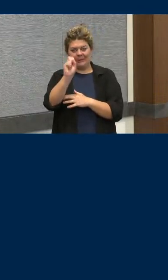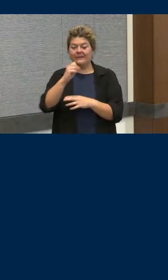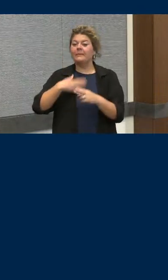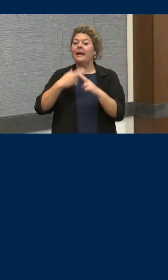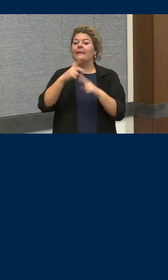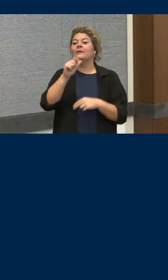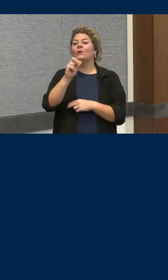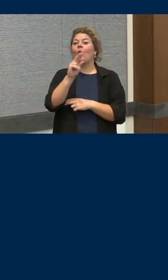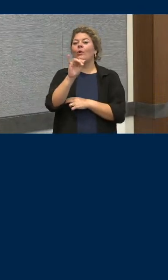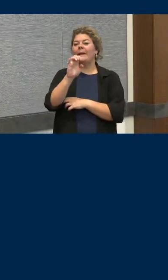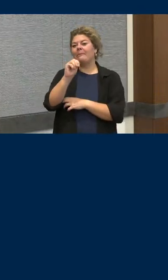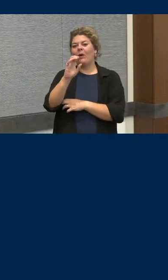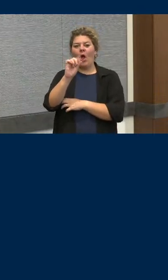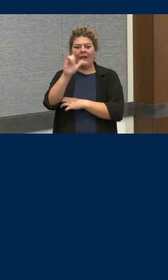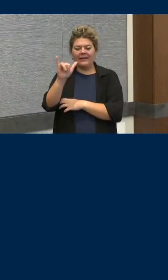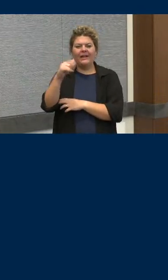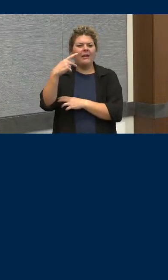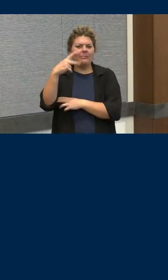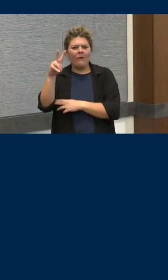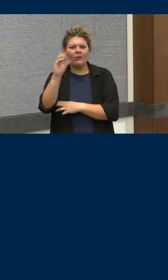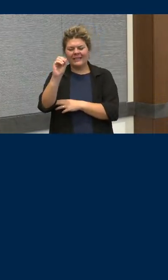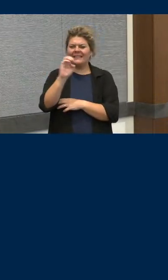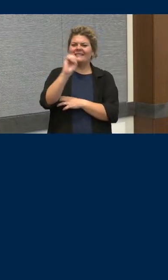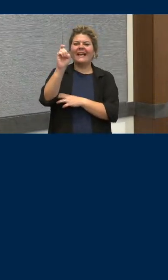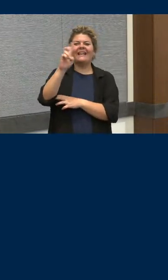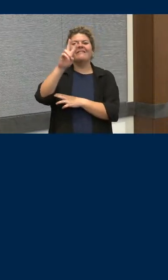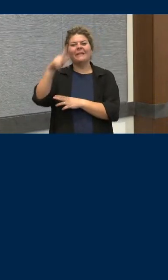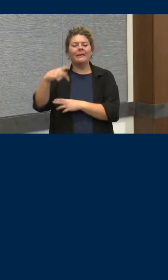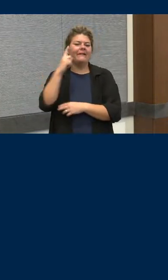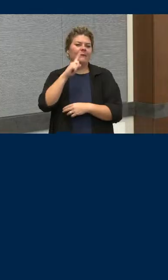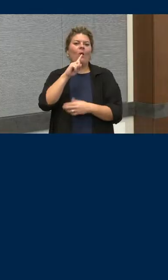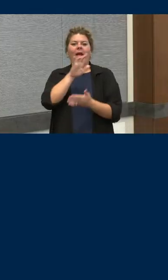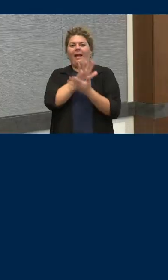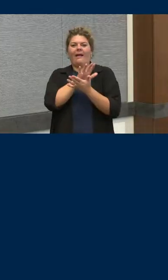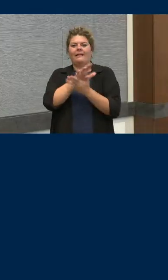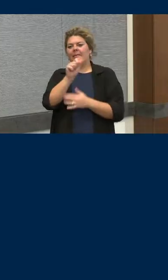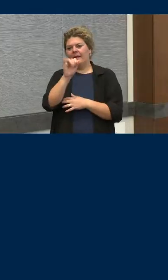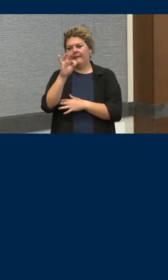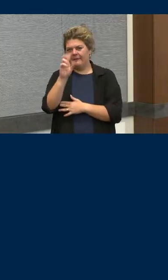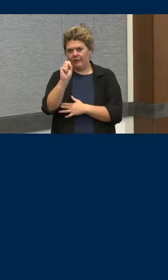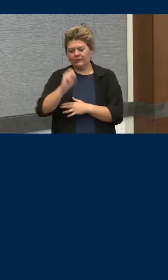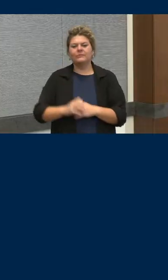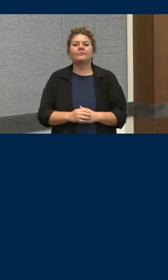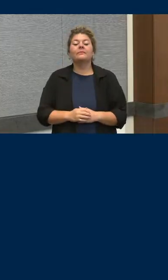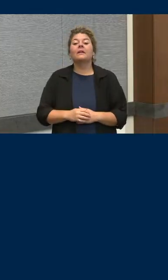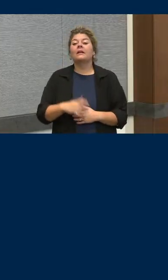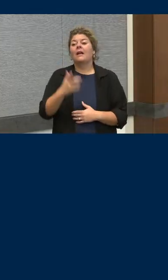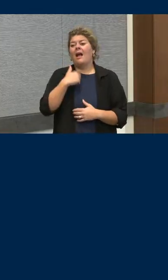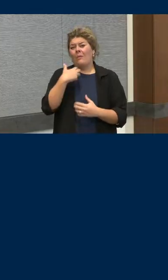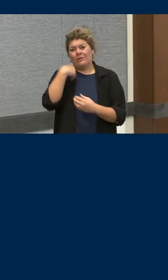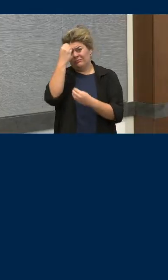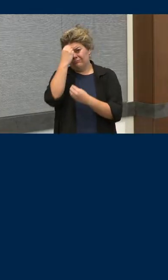Executive vice president for